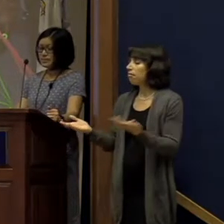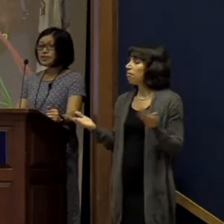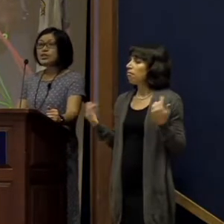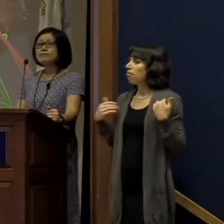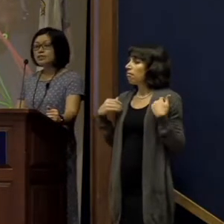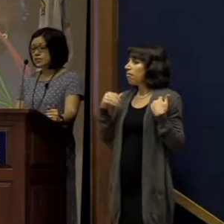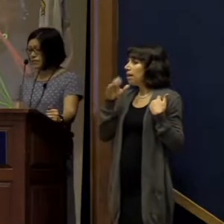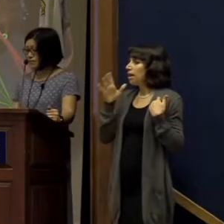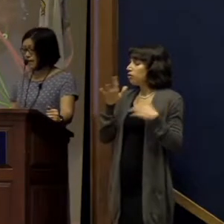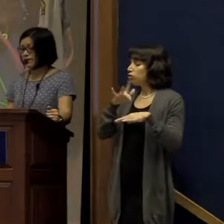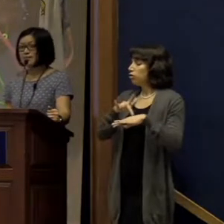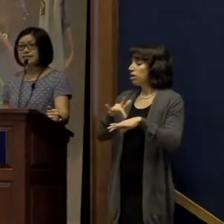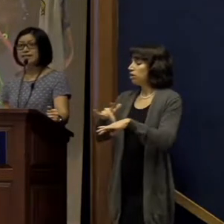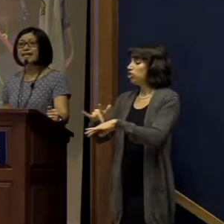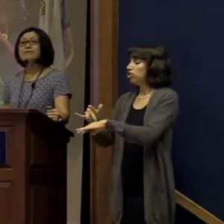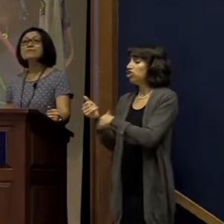James G. reminds us that at risk